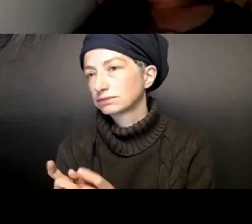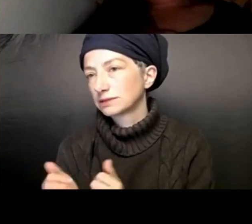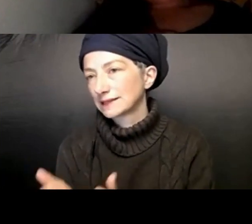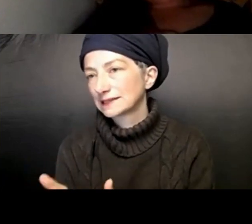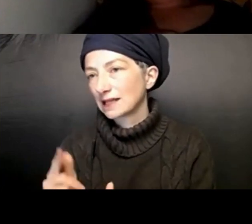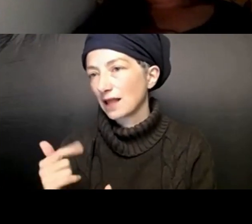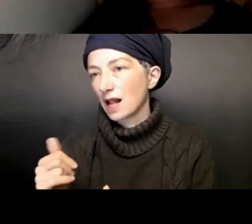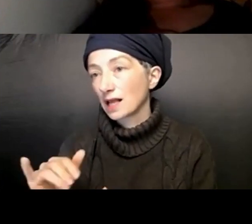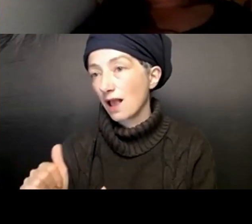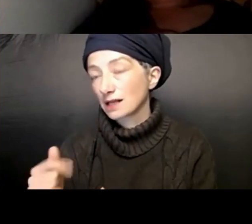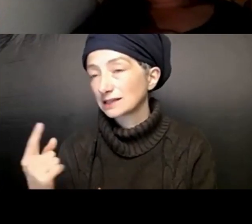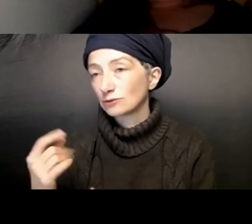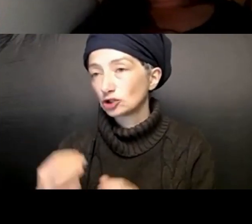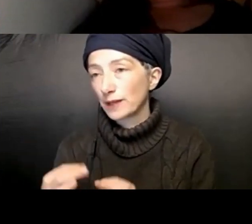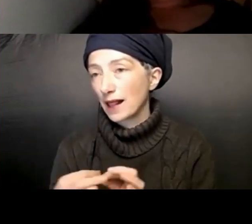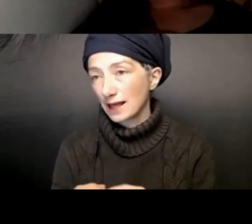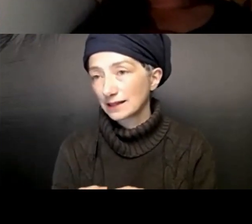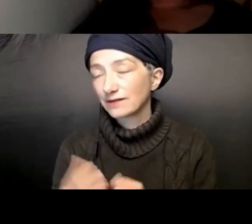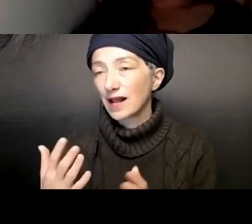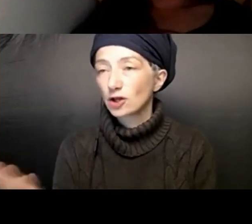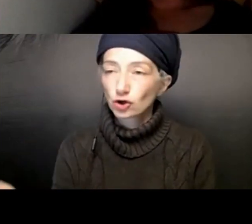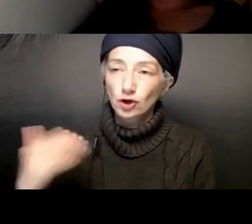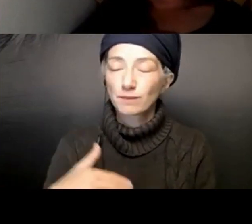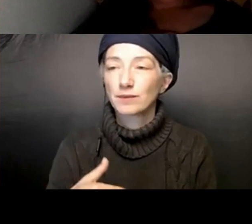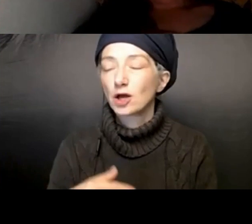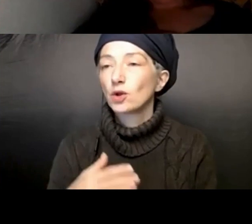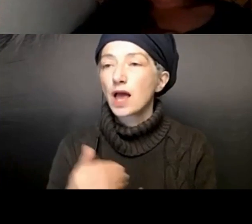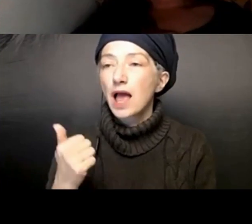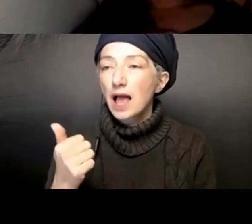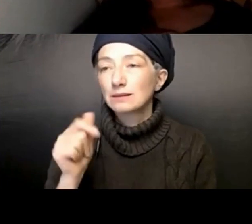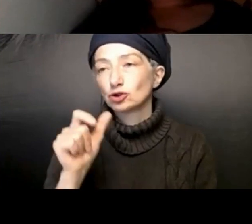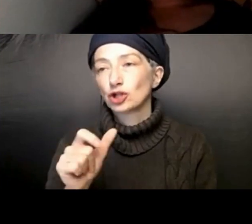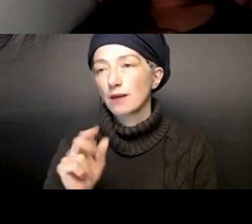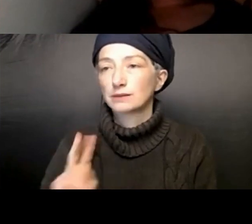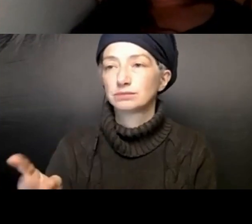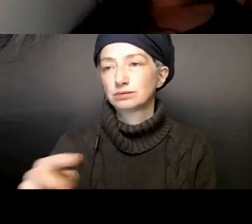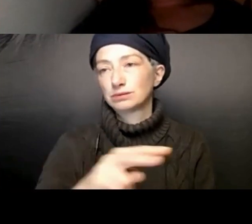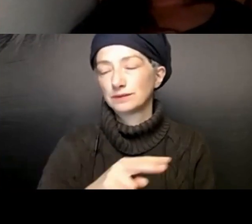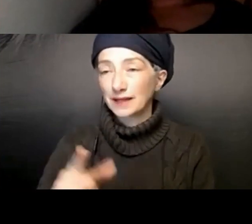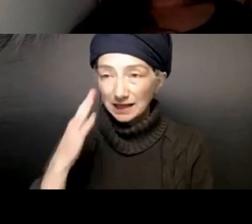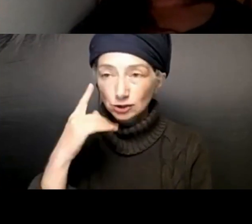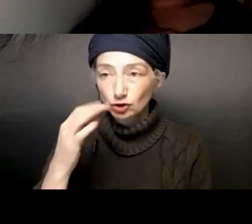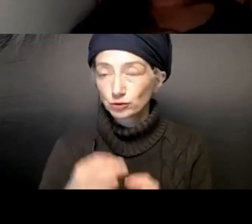and I wonder if I can invite you just to do one letter. So, Eddie, do you know Crip Pleasures game?